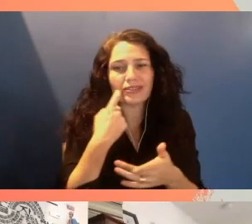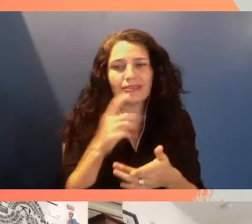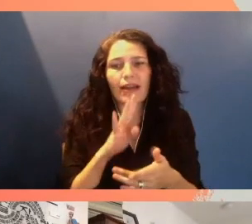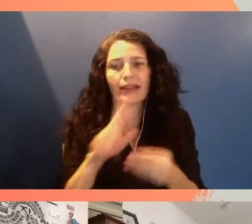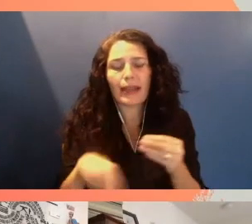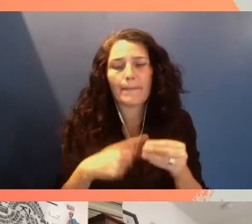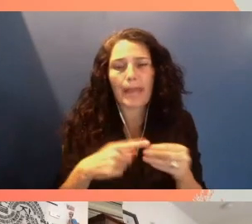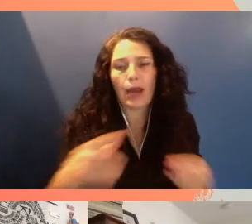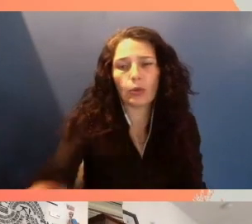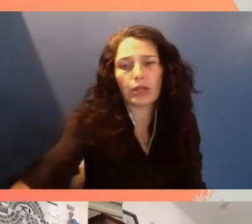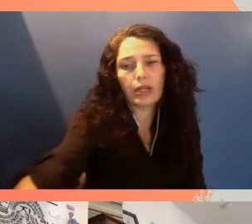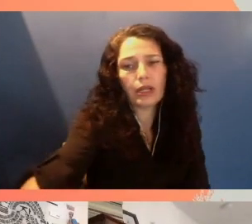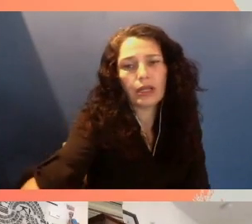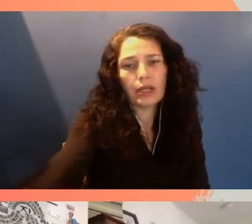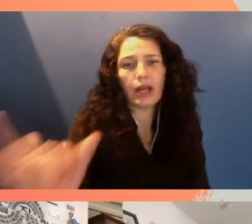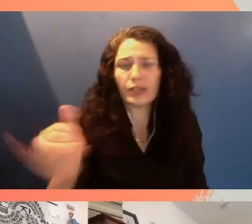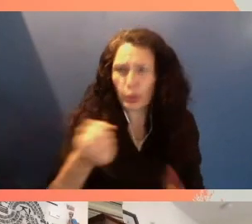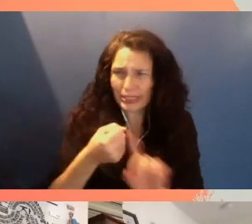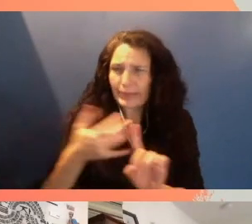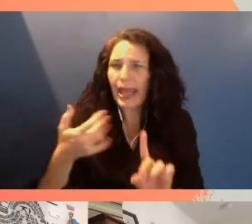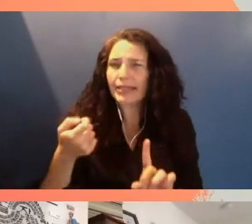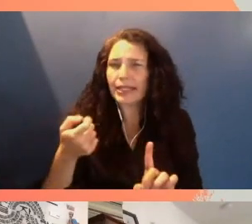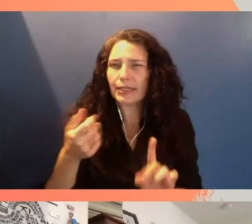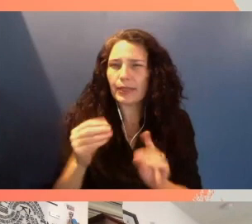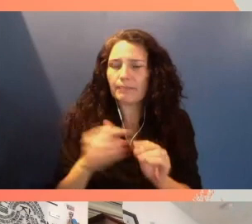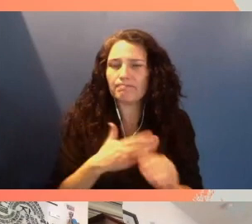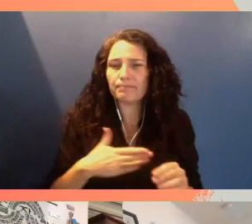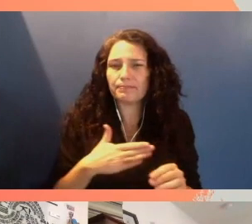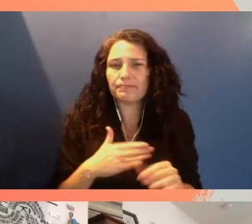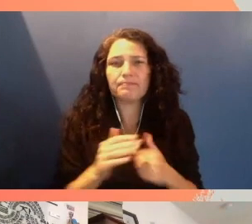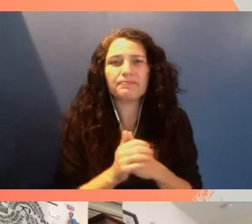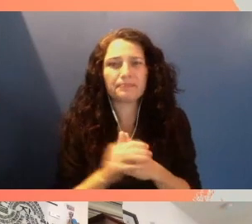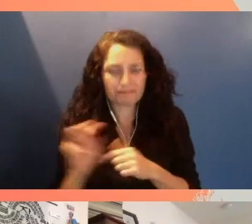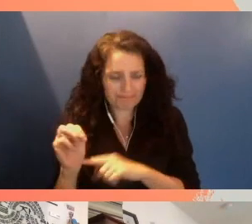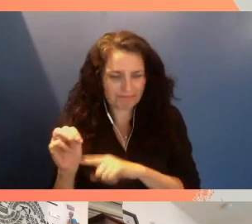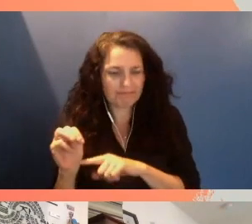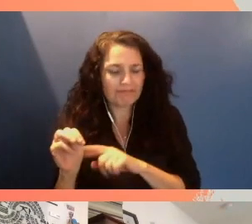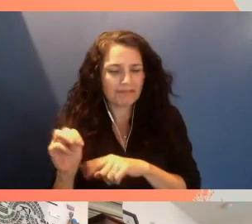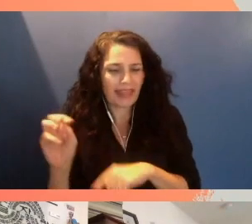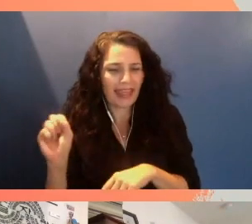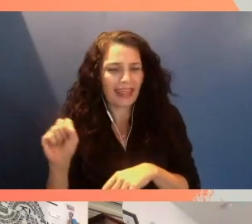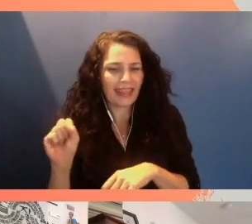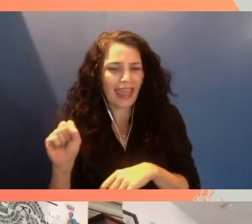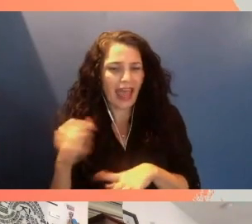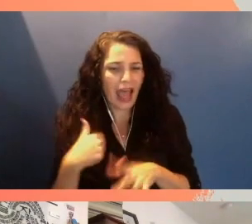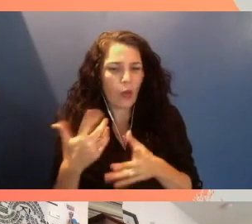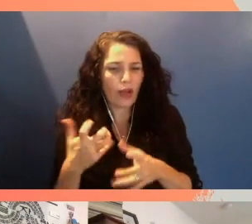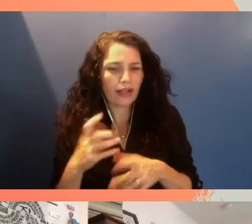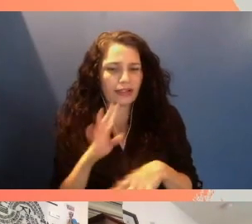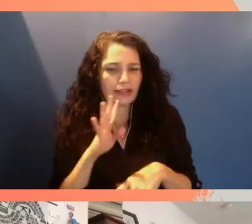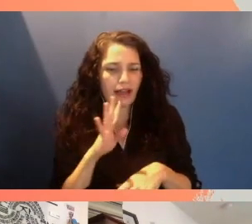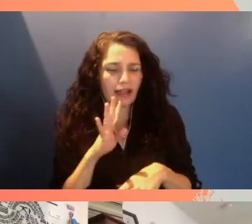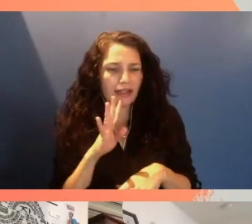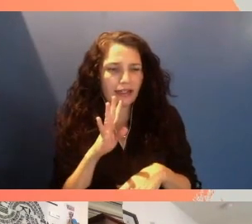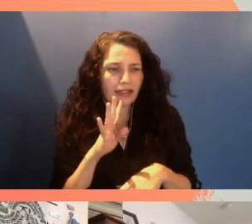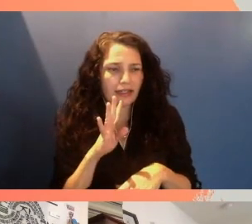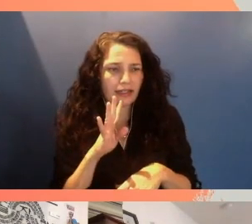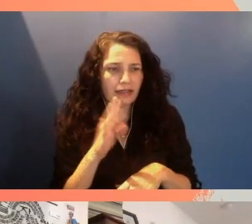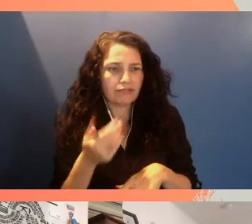and also expand from there? Yeah, I mean, I wanted to talk about that for a minute in our group because I think,